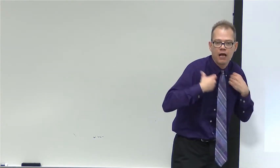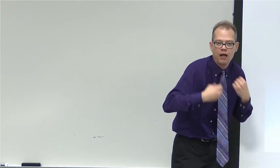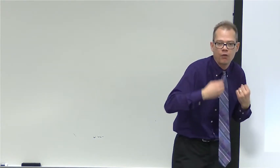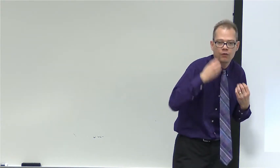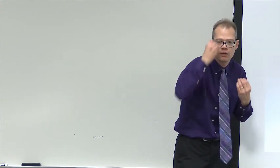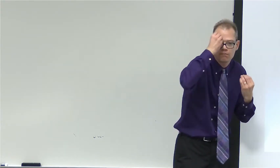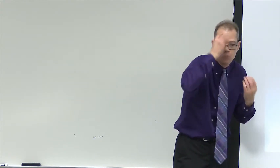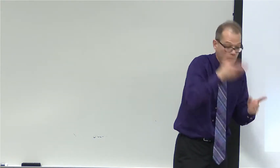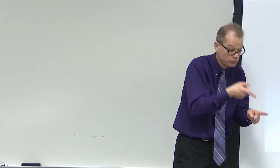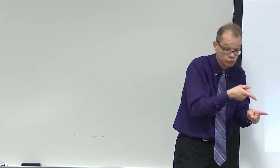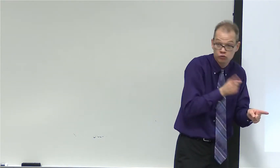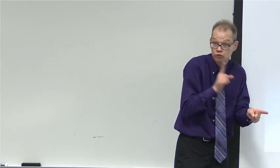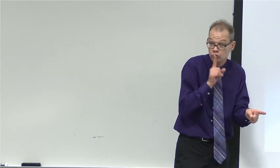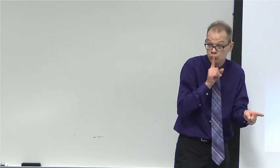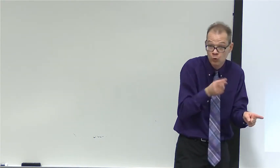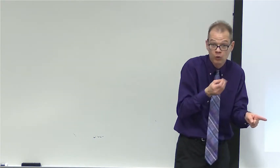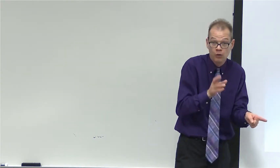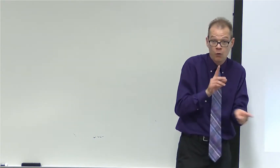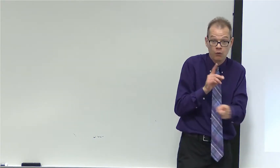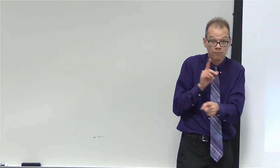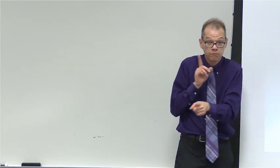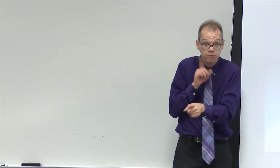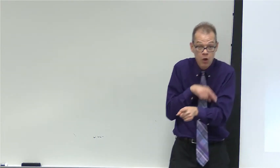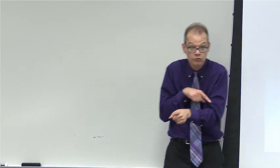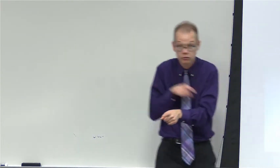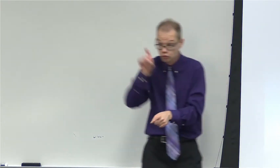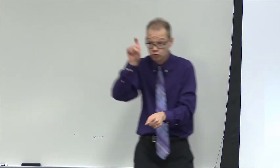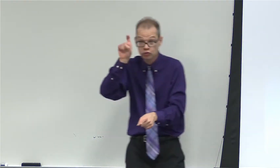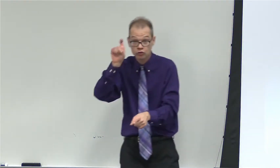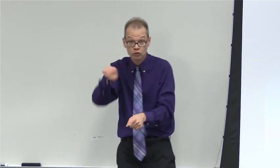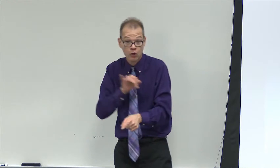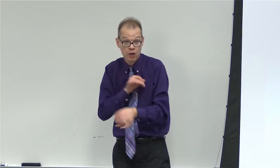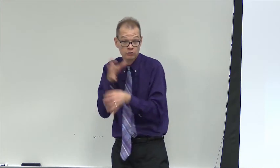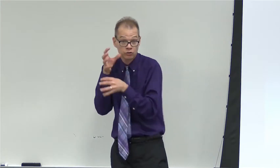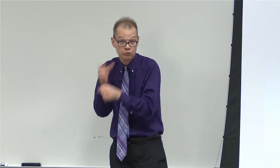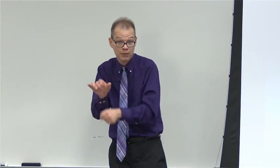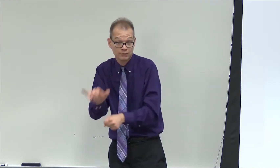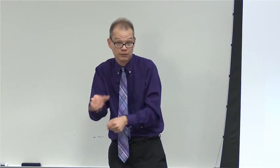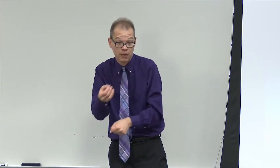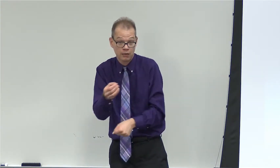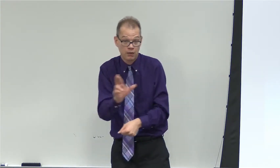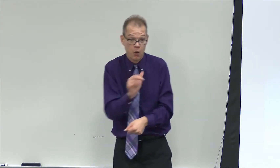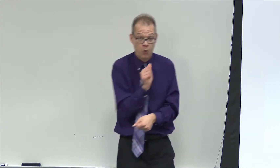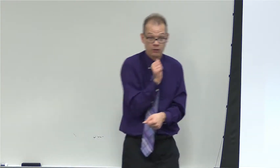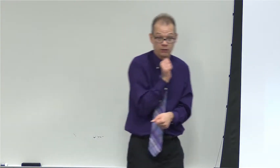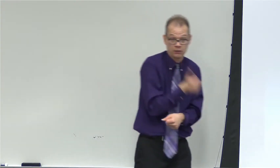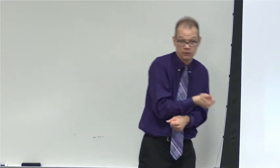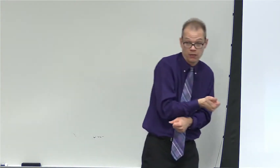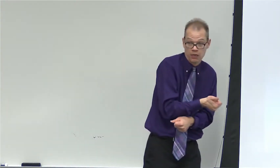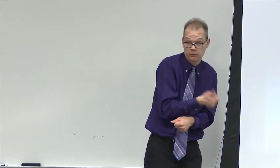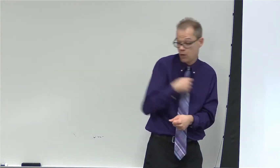how do you analyze that information. Is it true? Is it false? Should I trust it? Should I not?